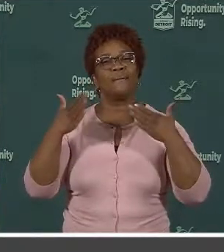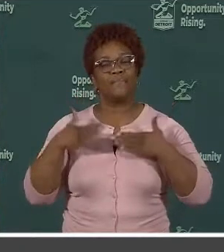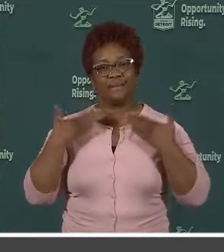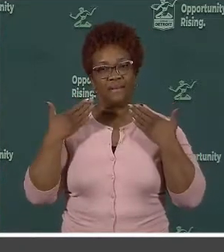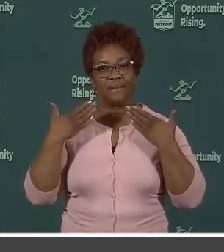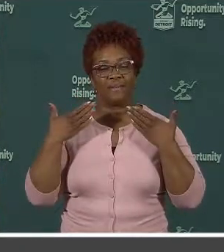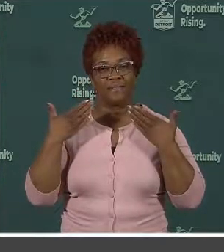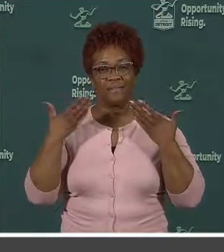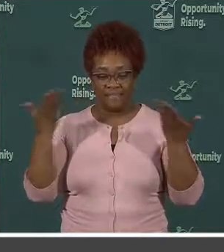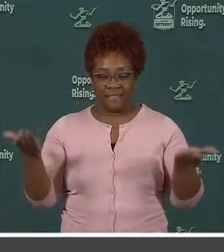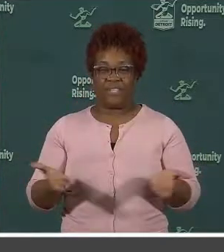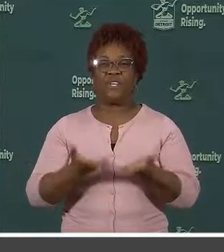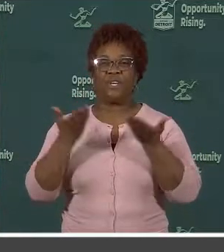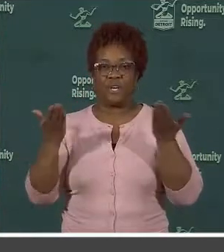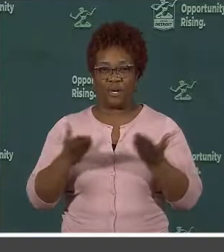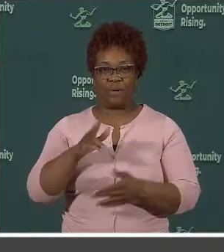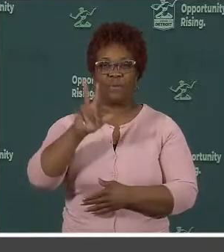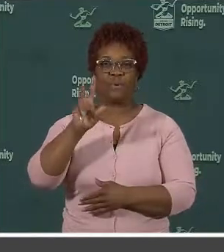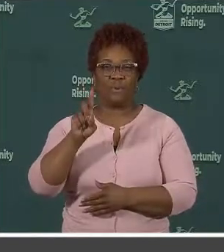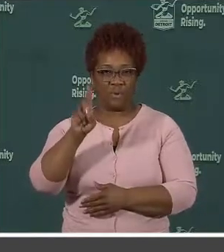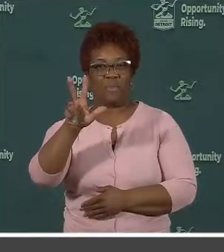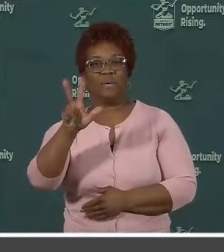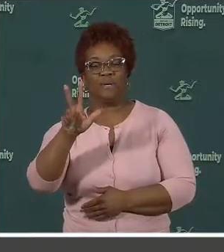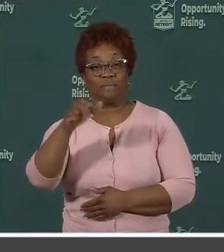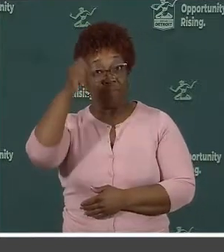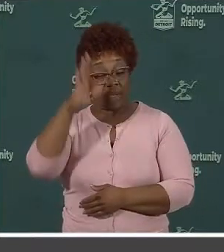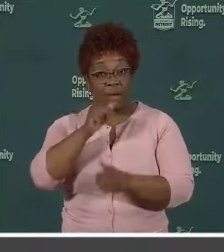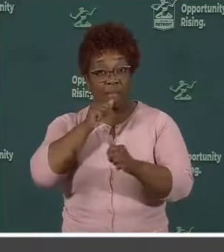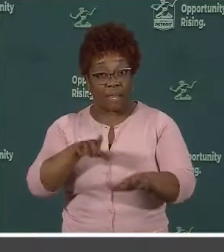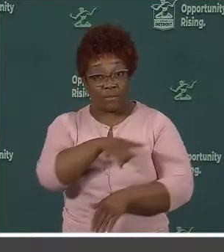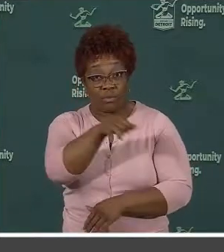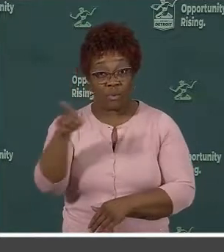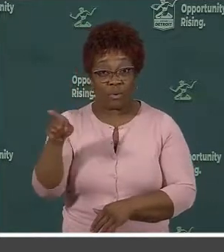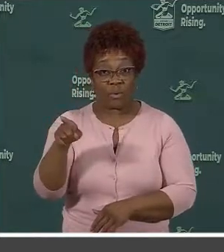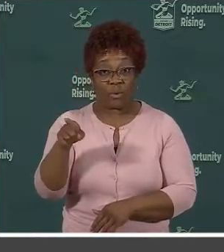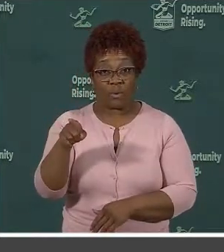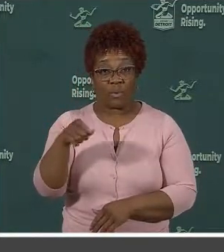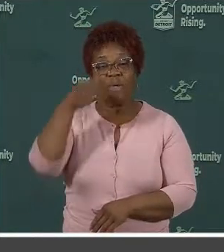HERE IN THE THREE ONE THREE OH GOD BLESS YOU ALL AND MAY GOD CONTINUE TO BLESS THE CITY OF